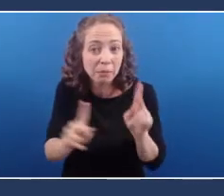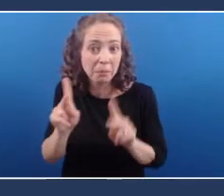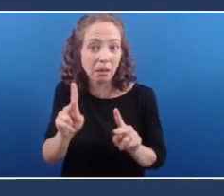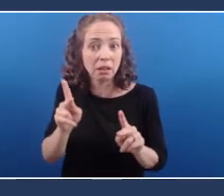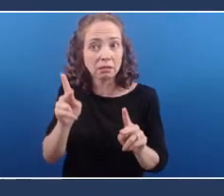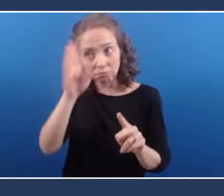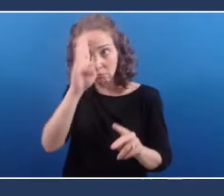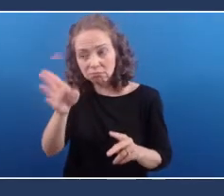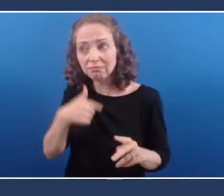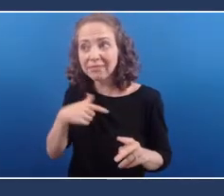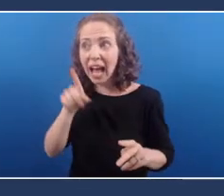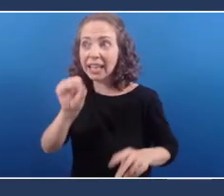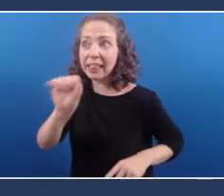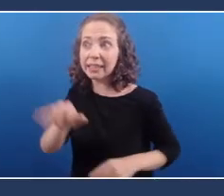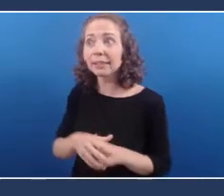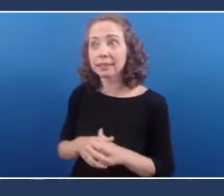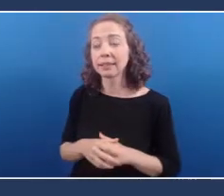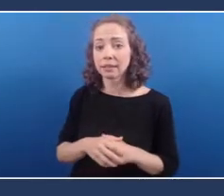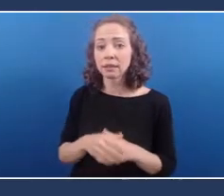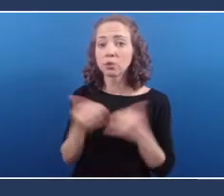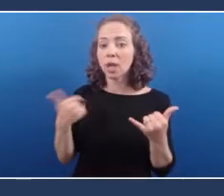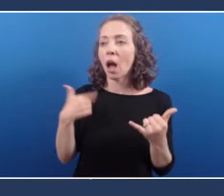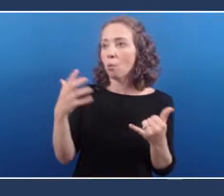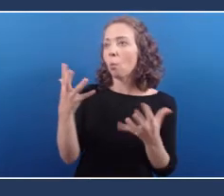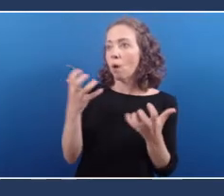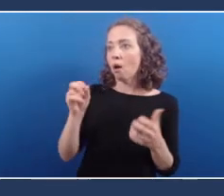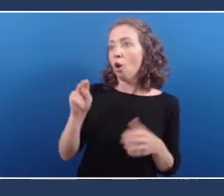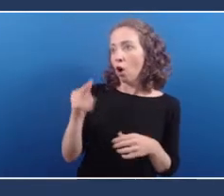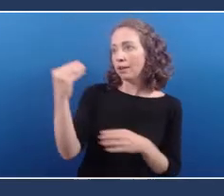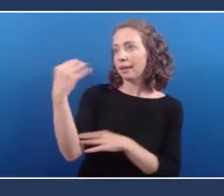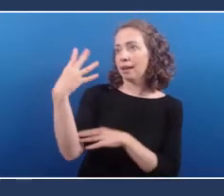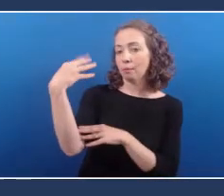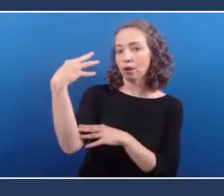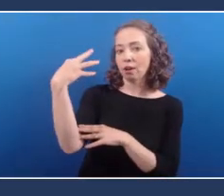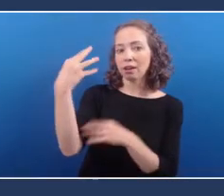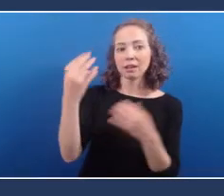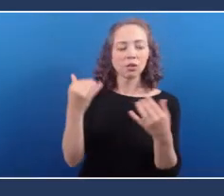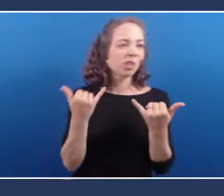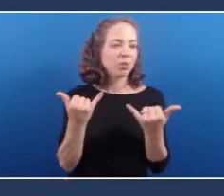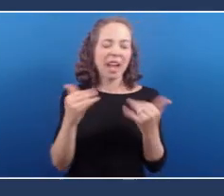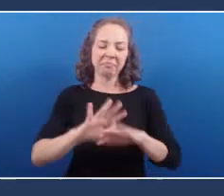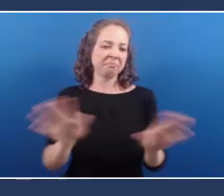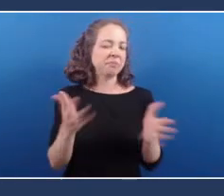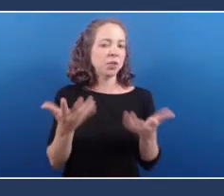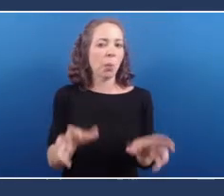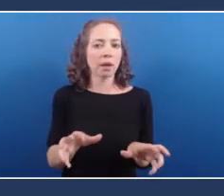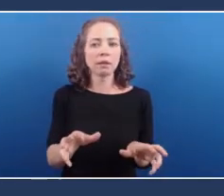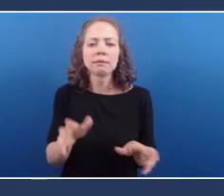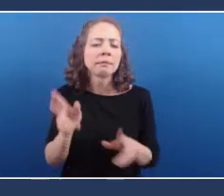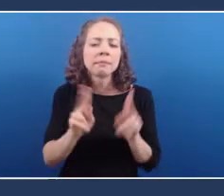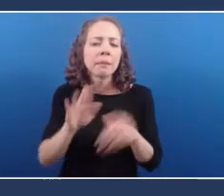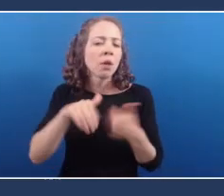And everybody really respects the openness and communication. Now, camera and that kind of